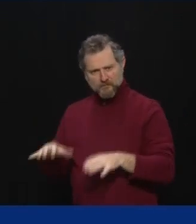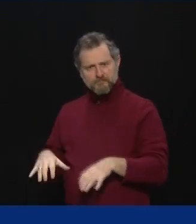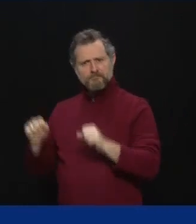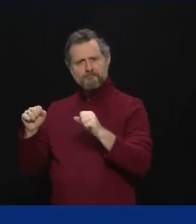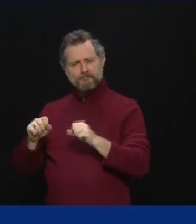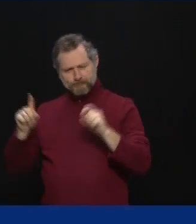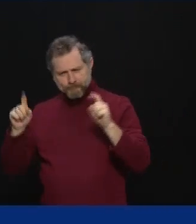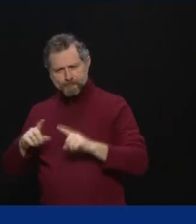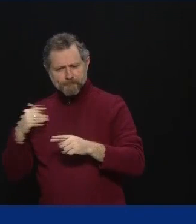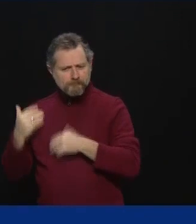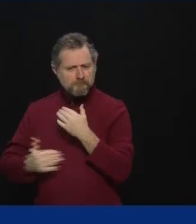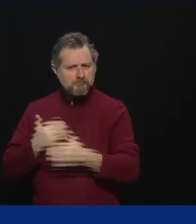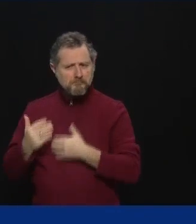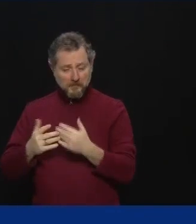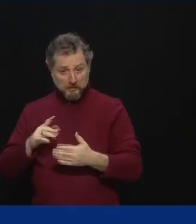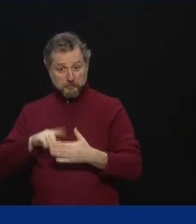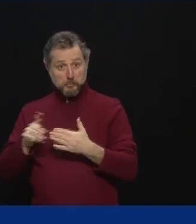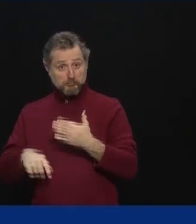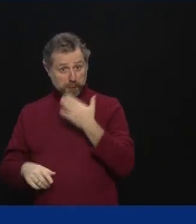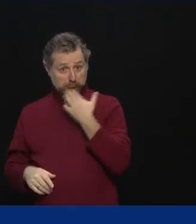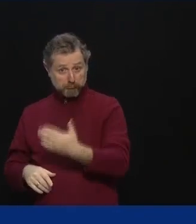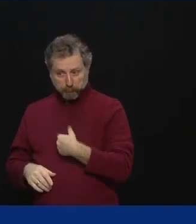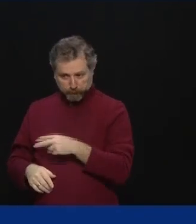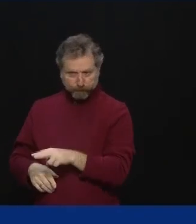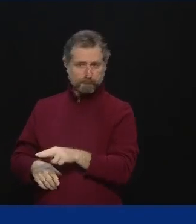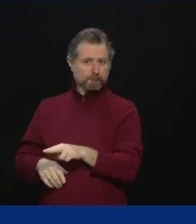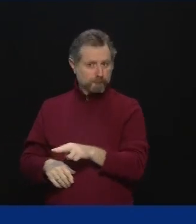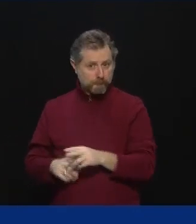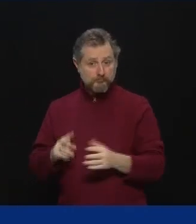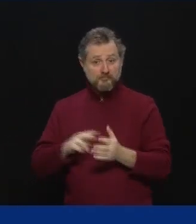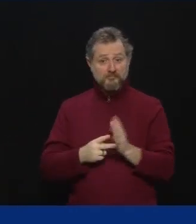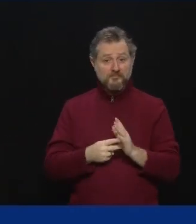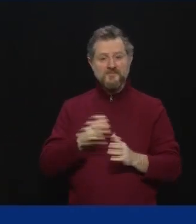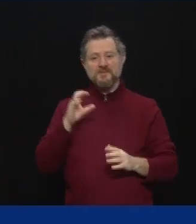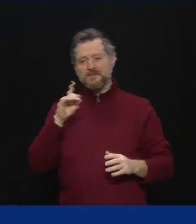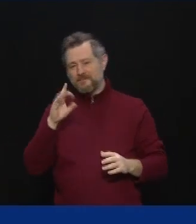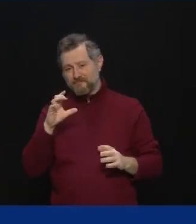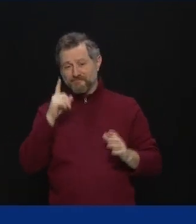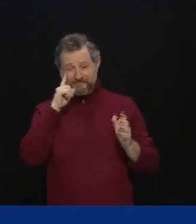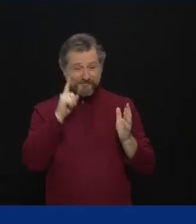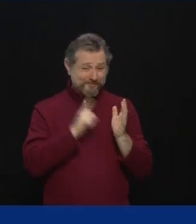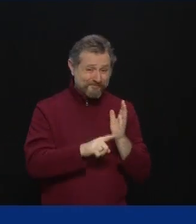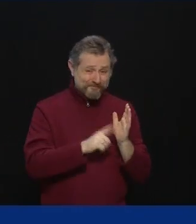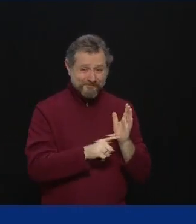WHICH IS NOT FAR FROM MY ORIGINAL HOME WAS IN BUFFALO. THEY EMBRACED THIS. WORKED VERY HARD.